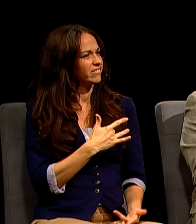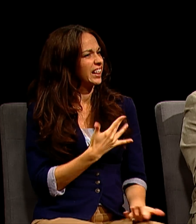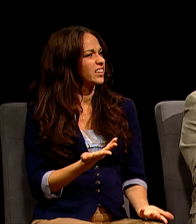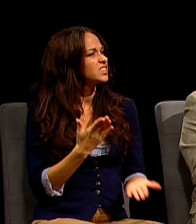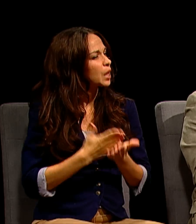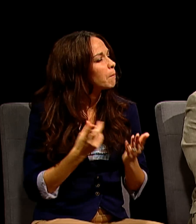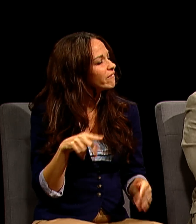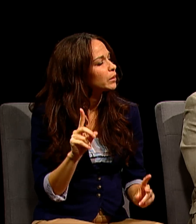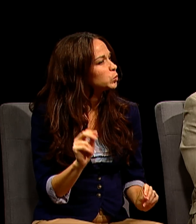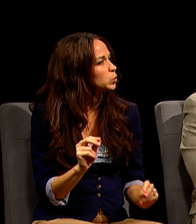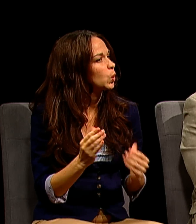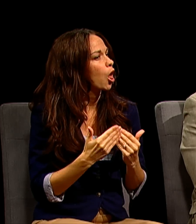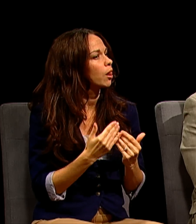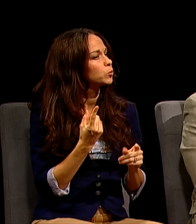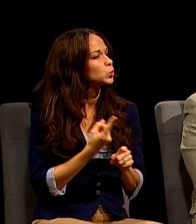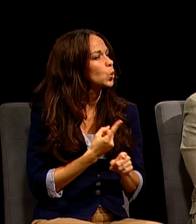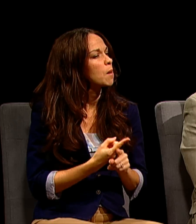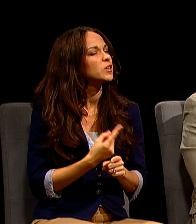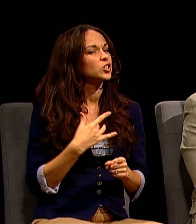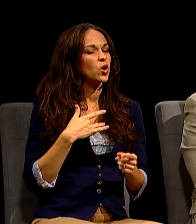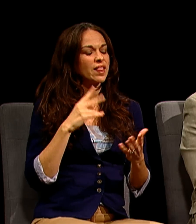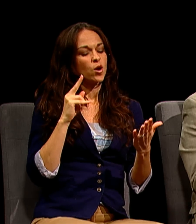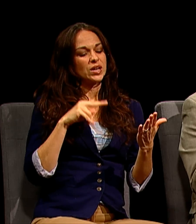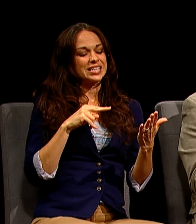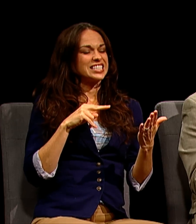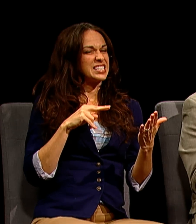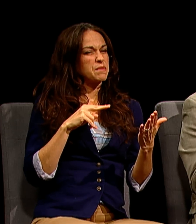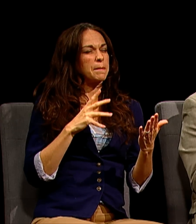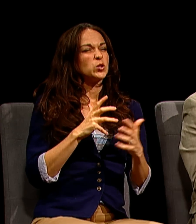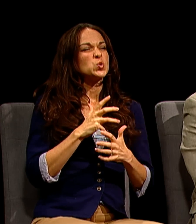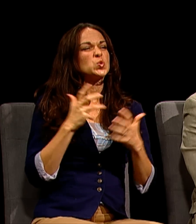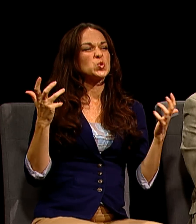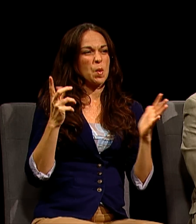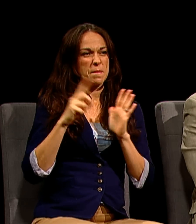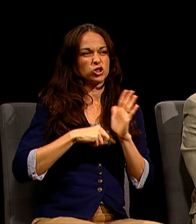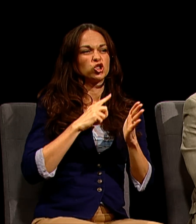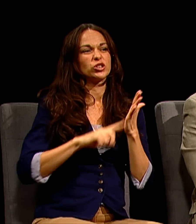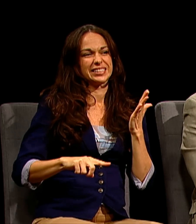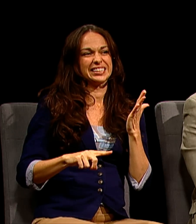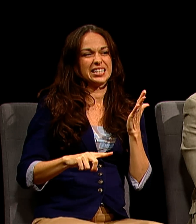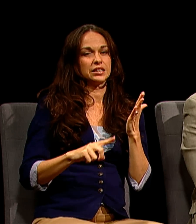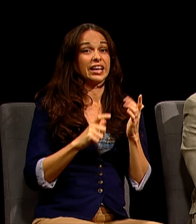They're almost normal. At some point you realize "Maybe I filed it on a